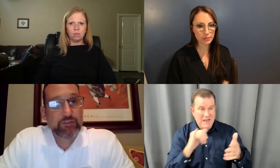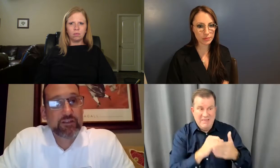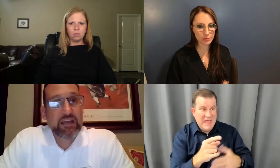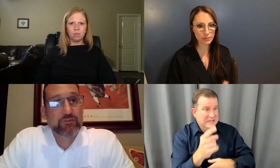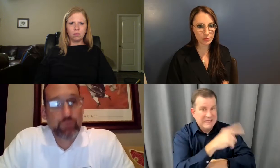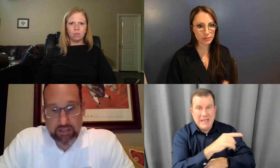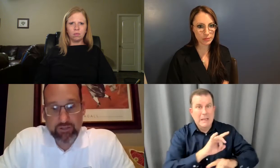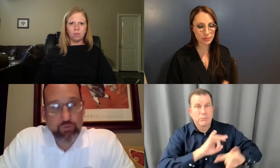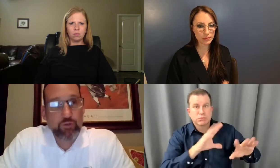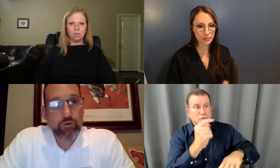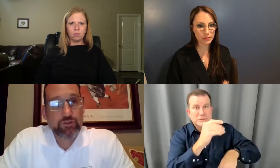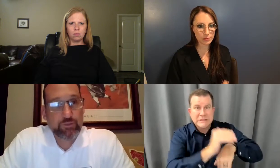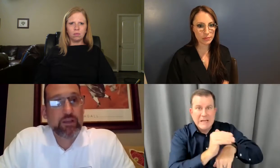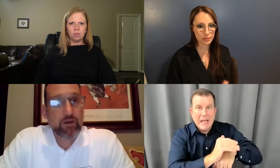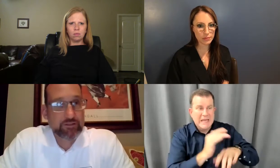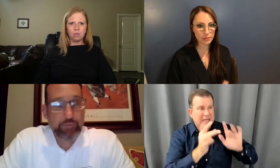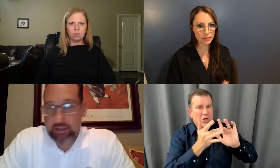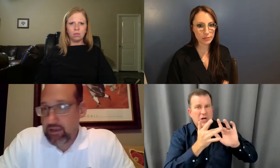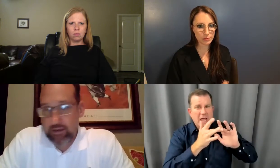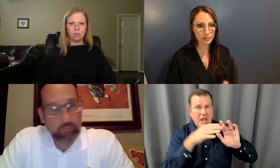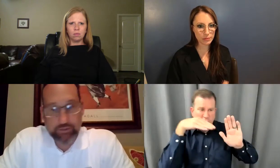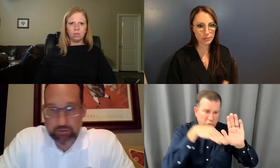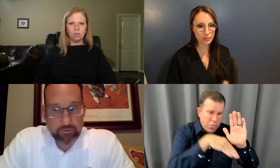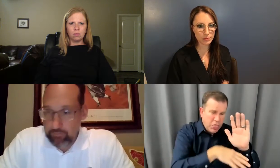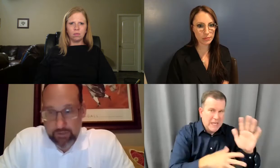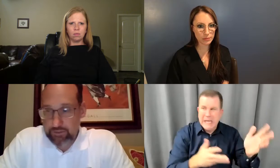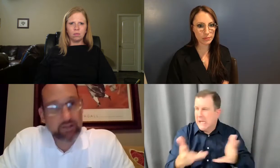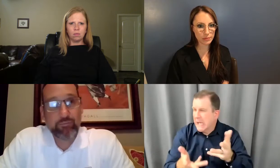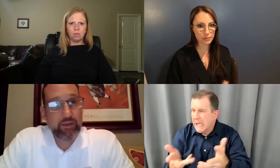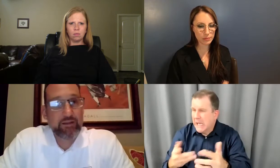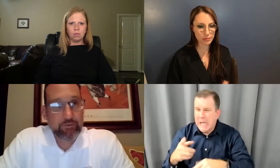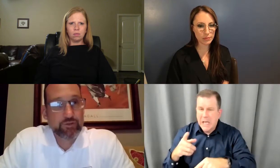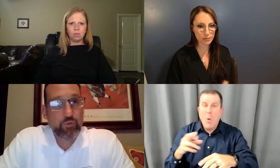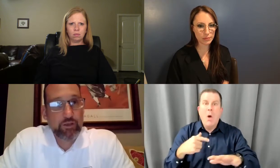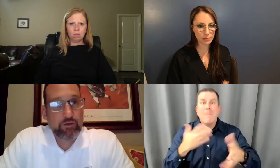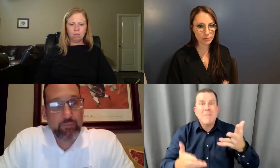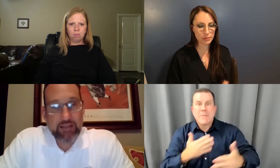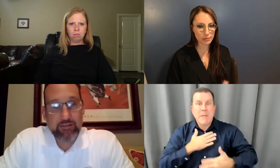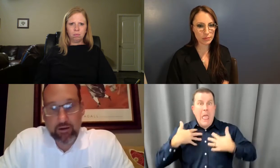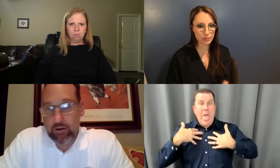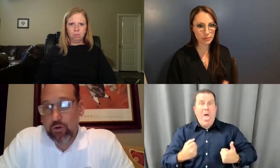at the city council meeting, and you really wanted to speak on something, but you're stuck in bed and there's no way you're gonna make it there.